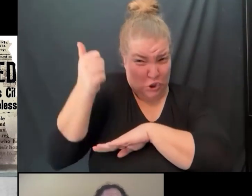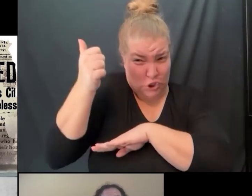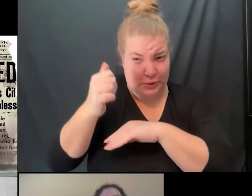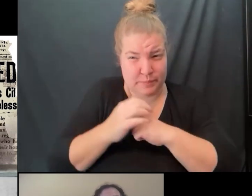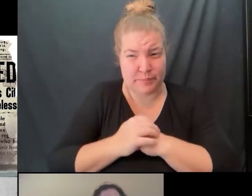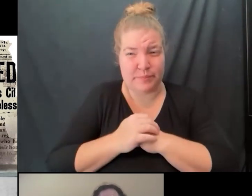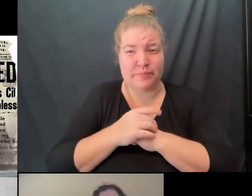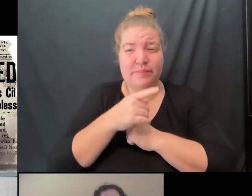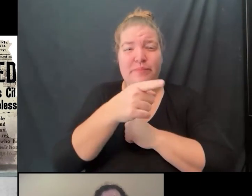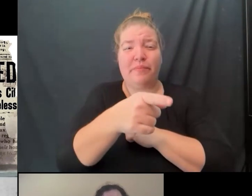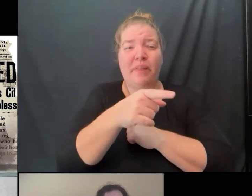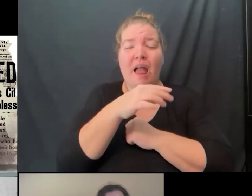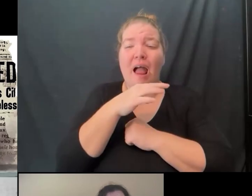visiting Halifax, Nova Scotia.